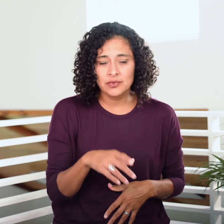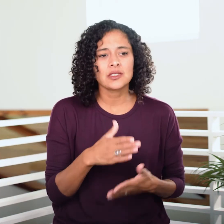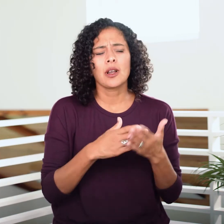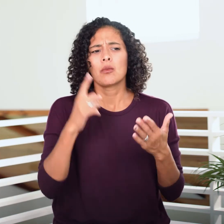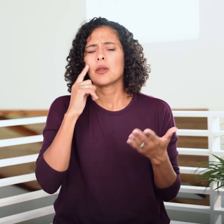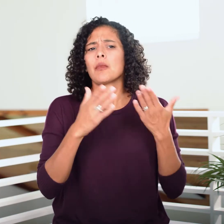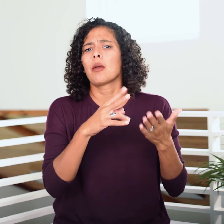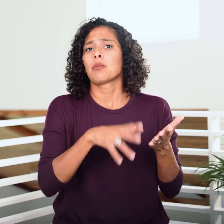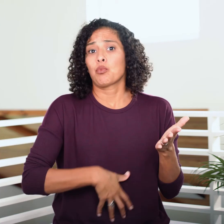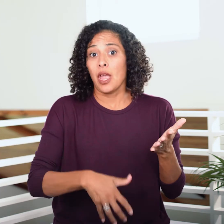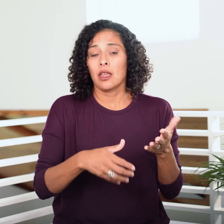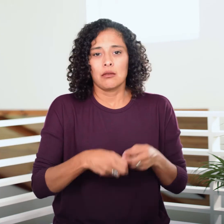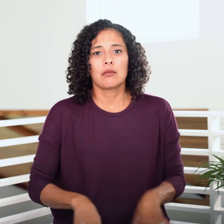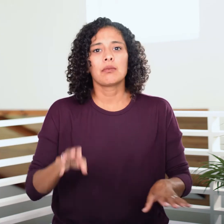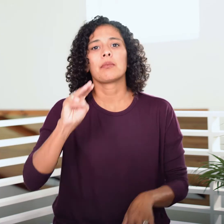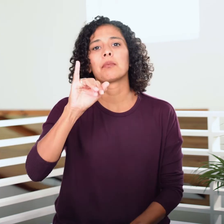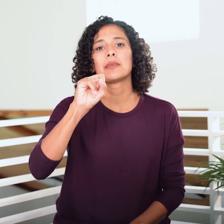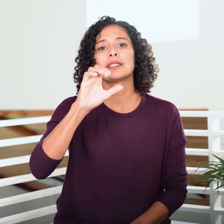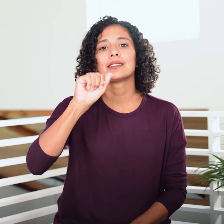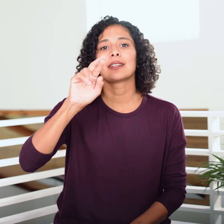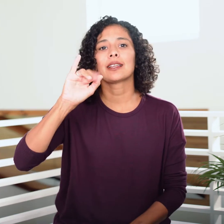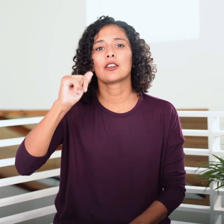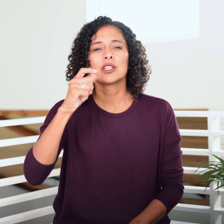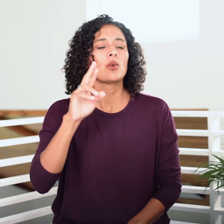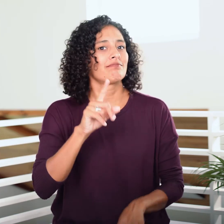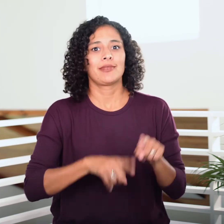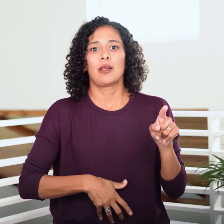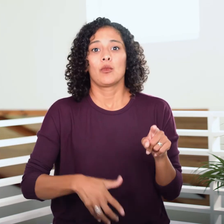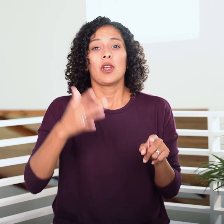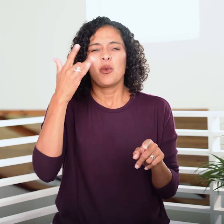Others think they mean miscarriage or infertility